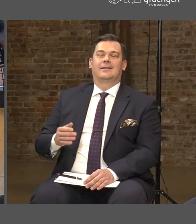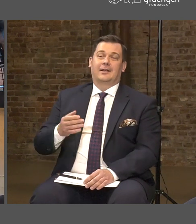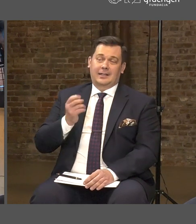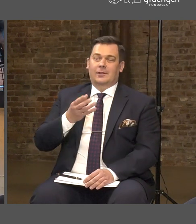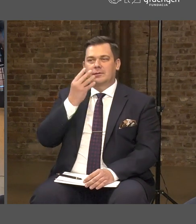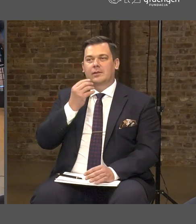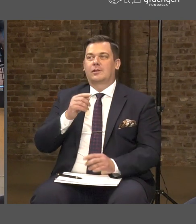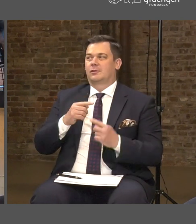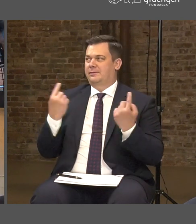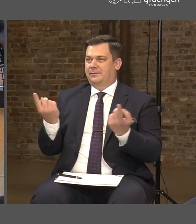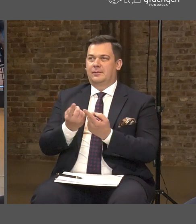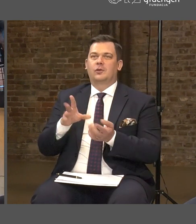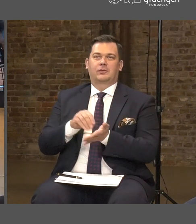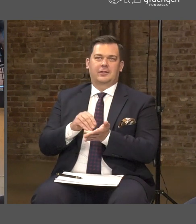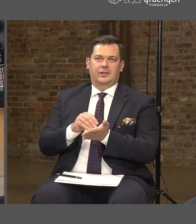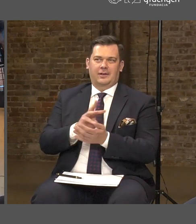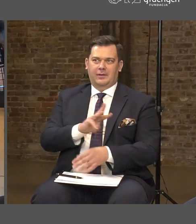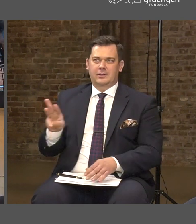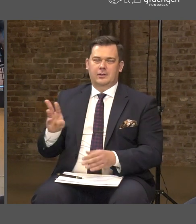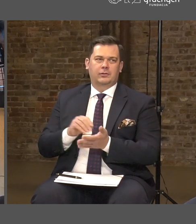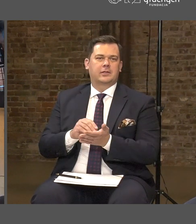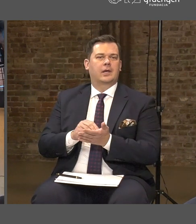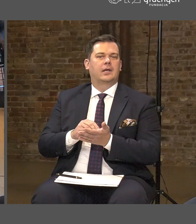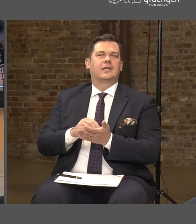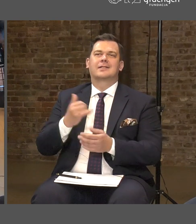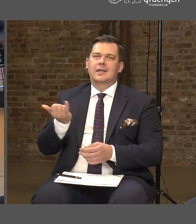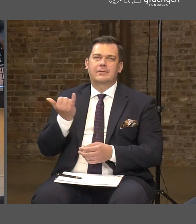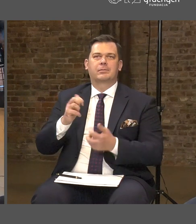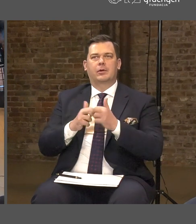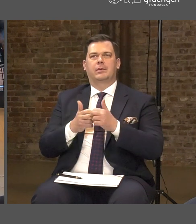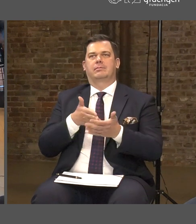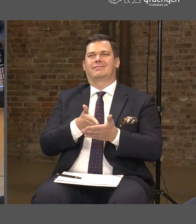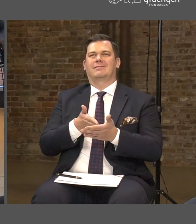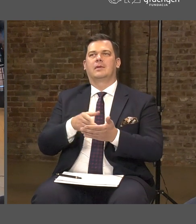Your experience shows, that there is always a problem, a barrier.